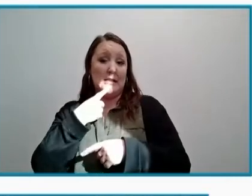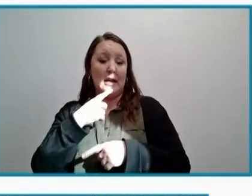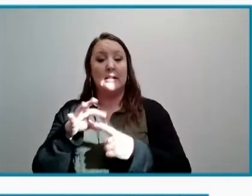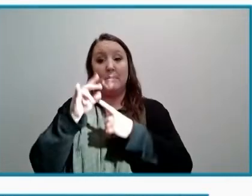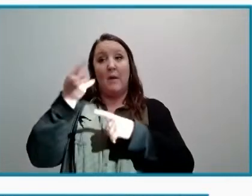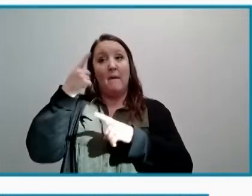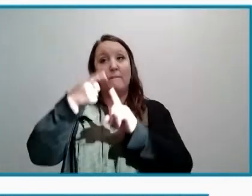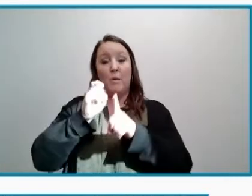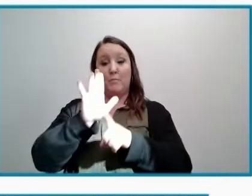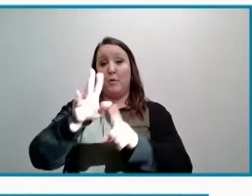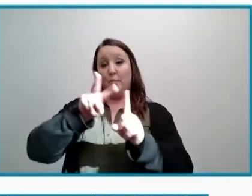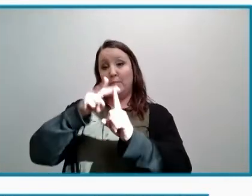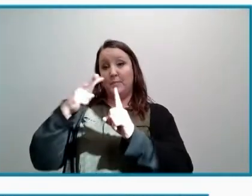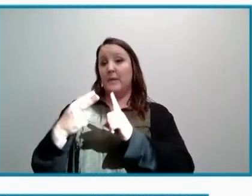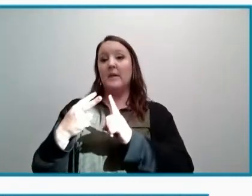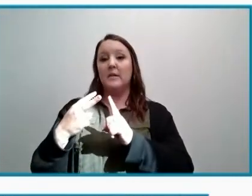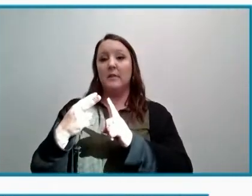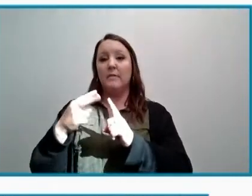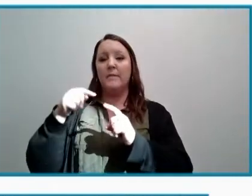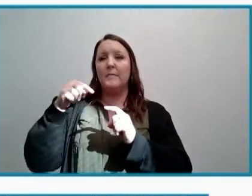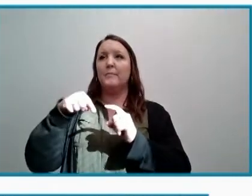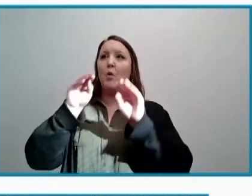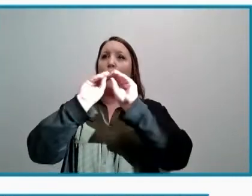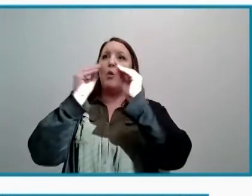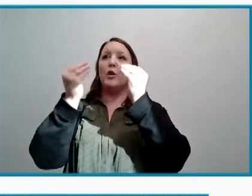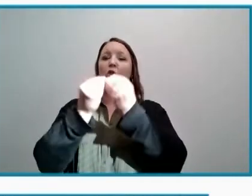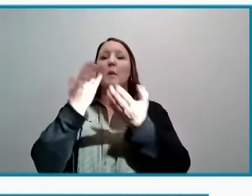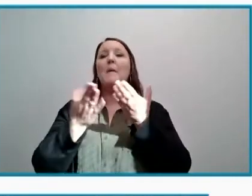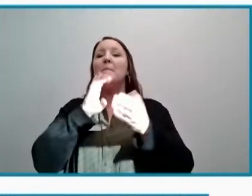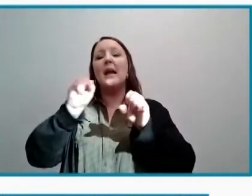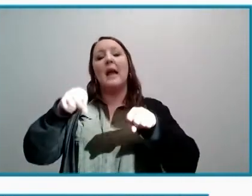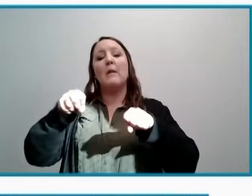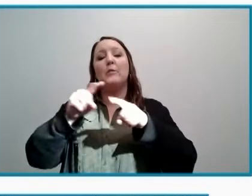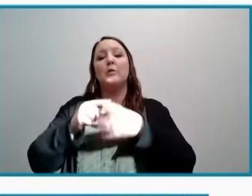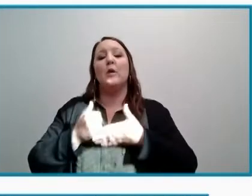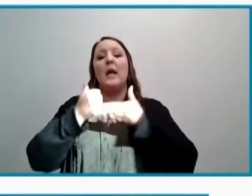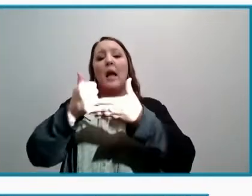what an organization might be able to do to help provide a space that